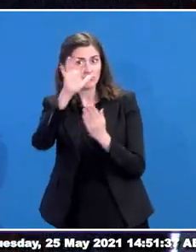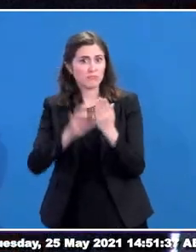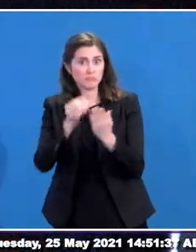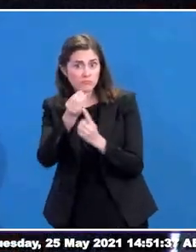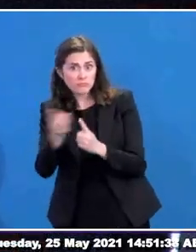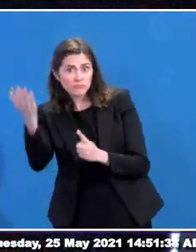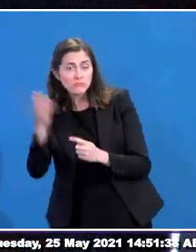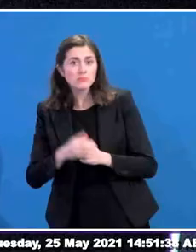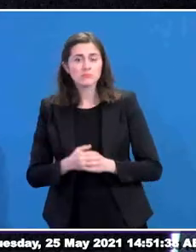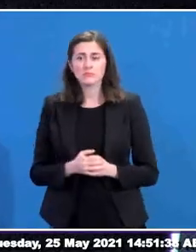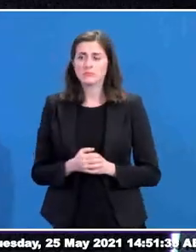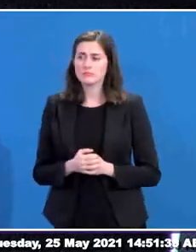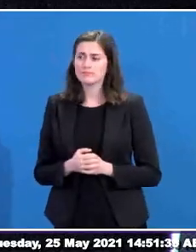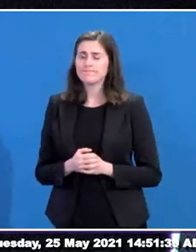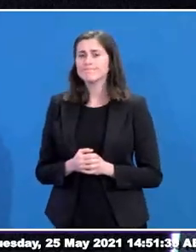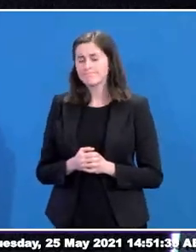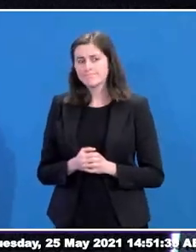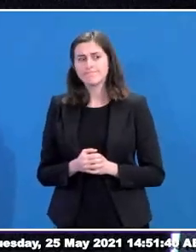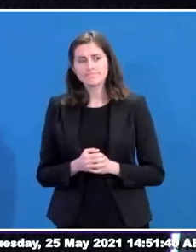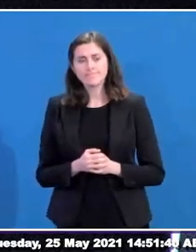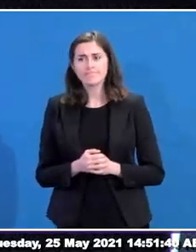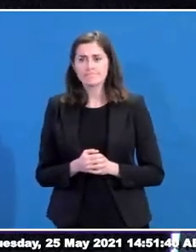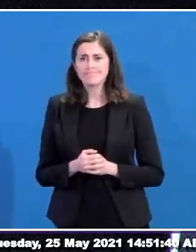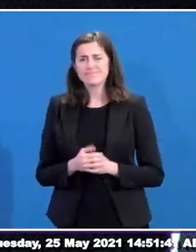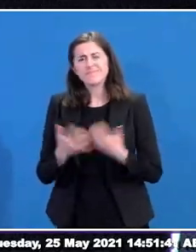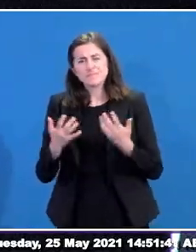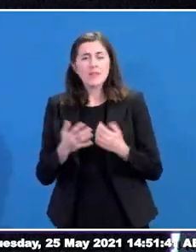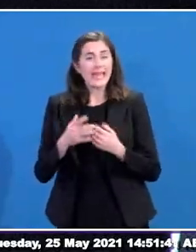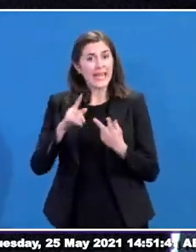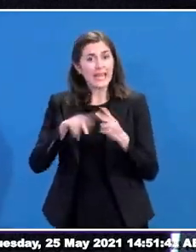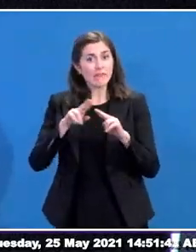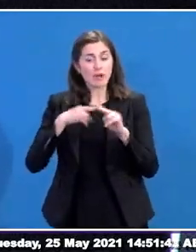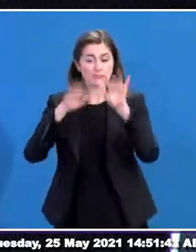Normally if I provide the report to the lawyer, they